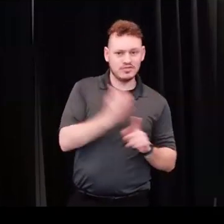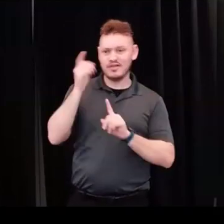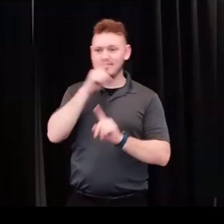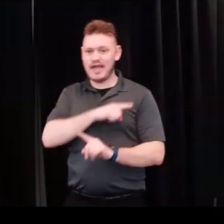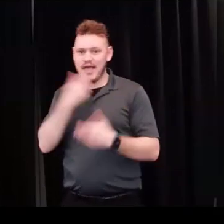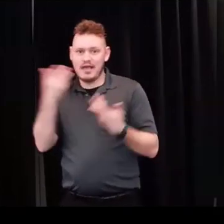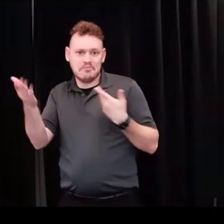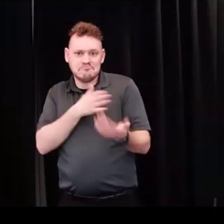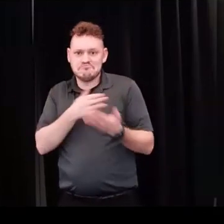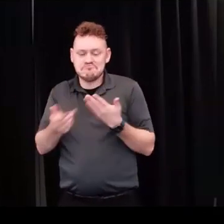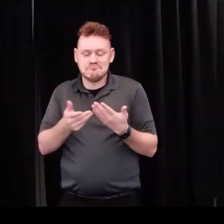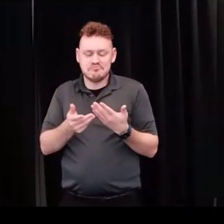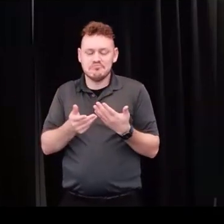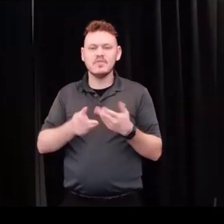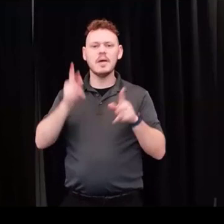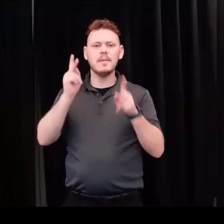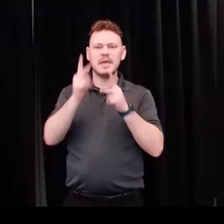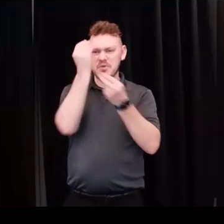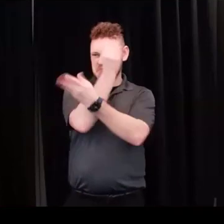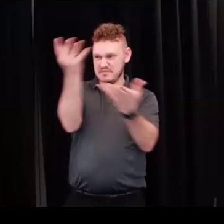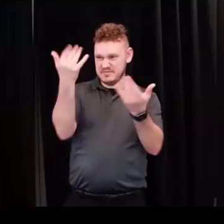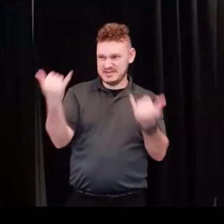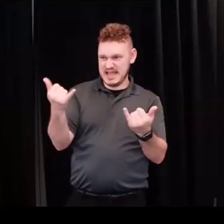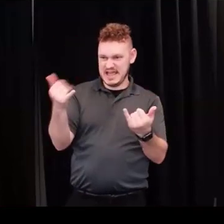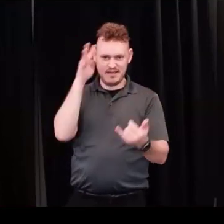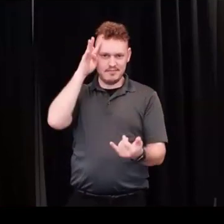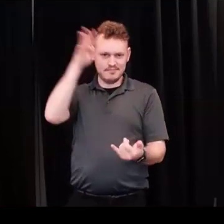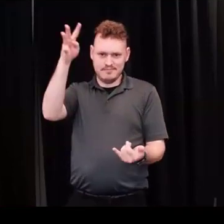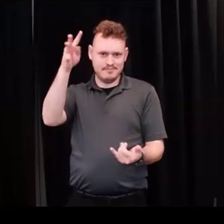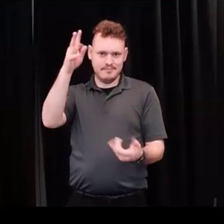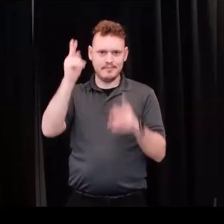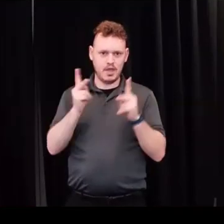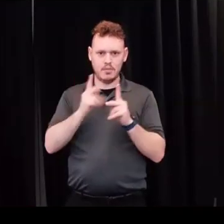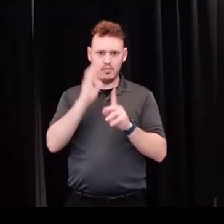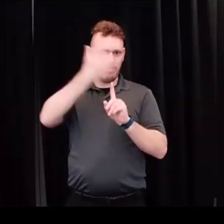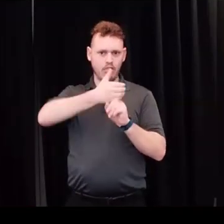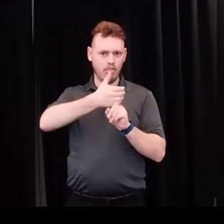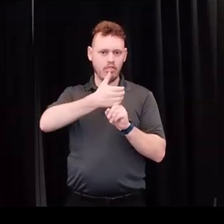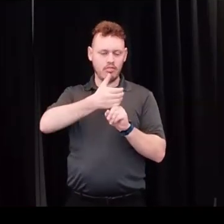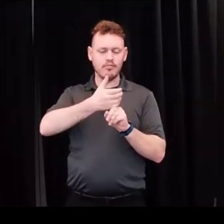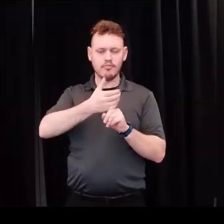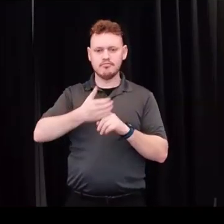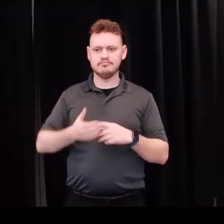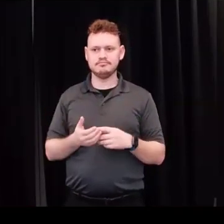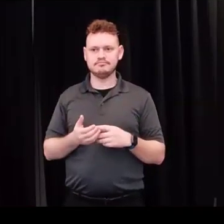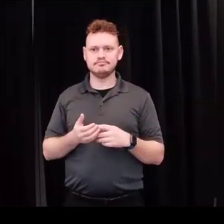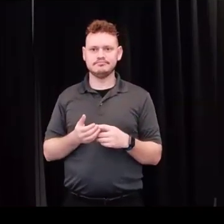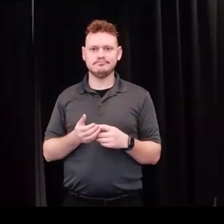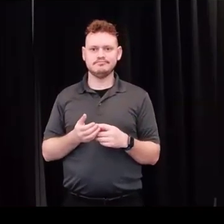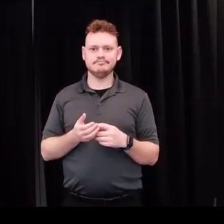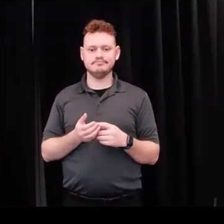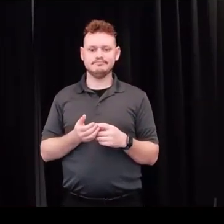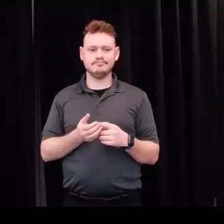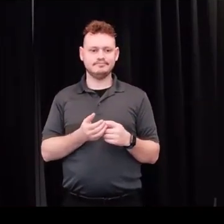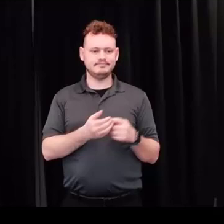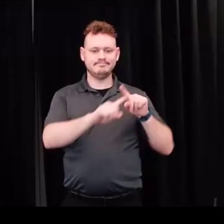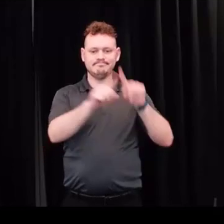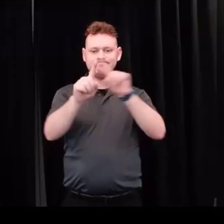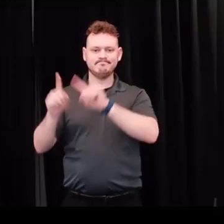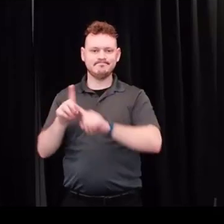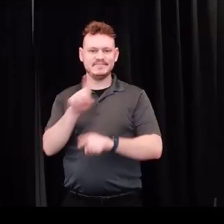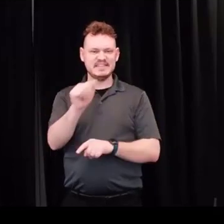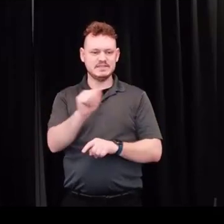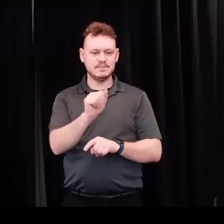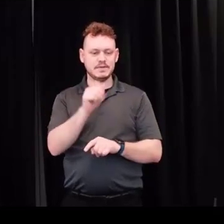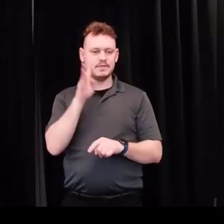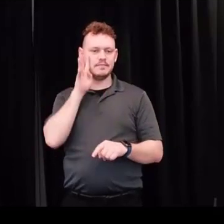going to give you today do not, they are imaginary individuals with curated disabilities. It just